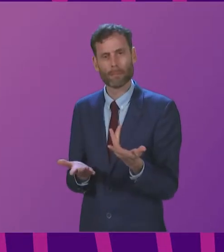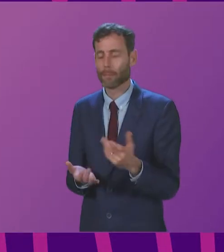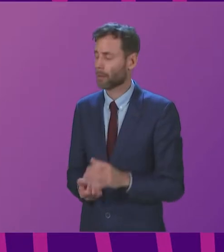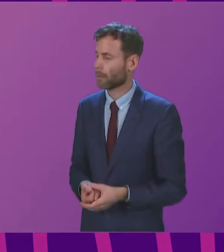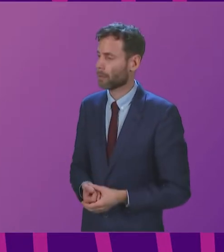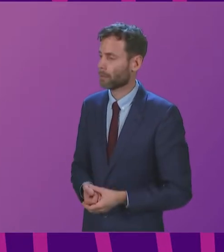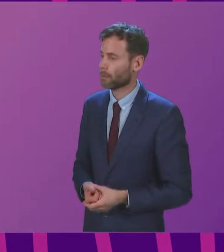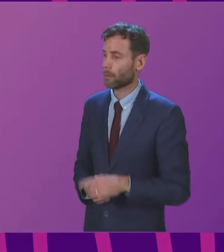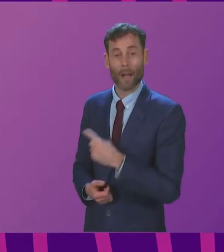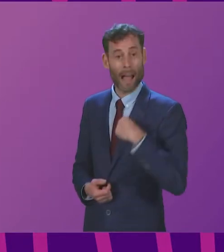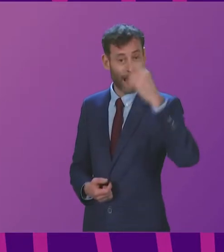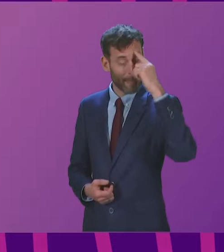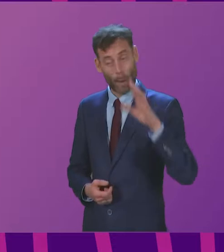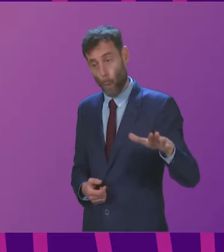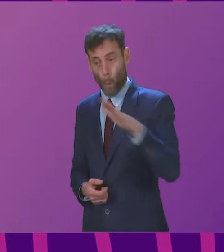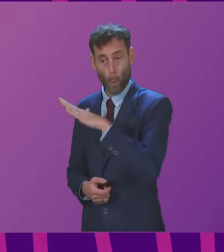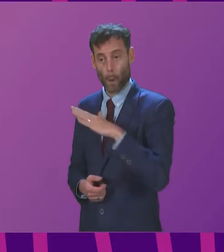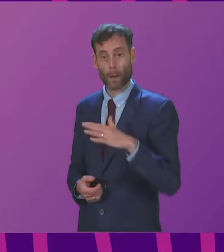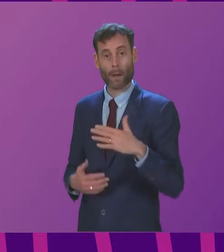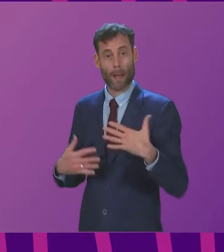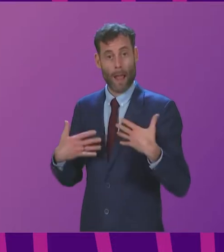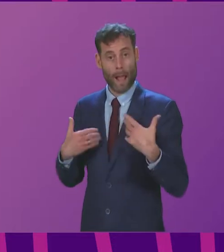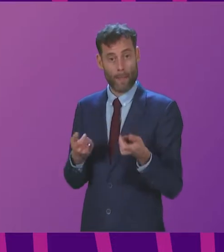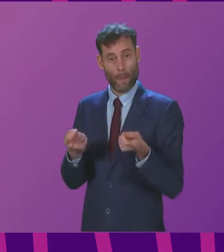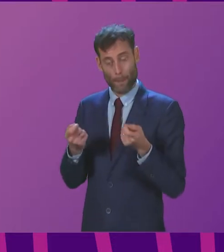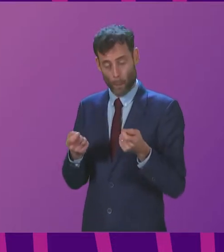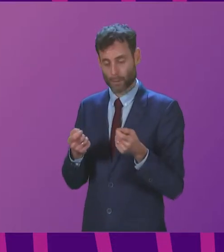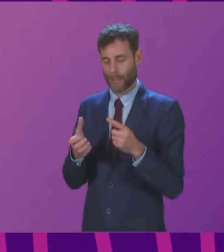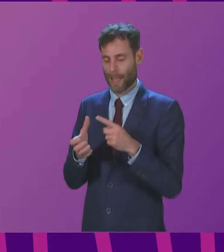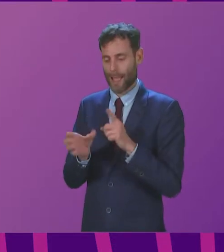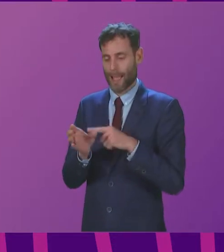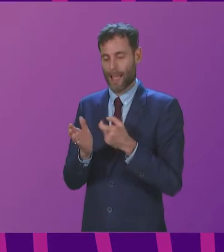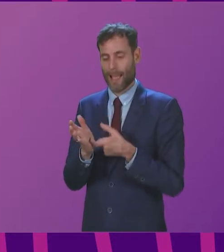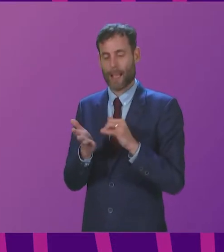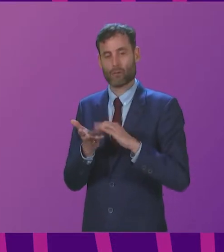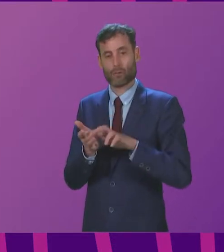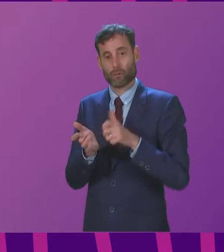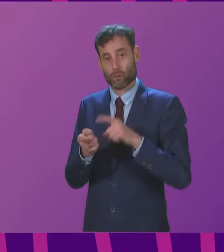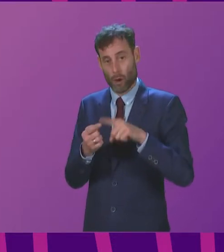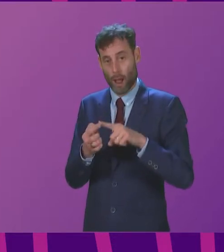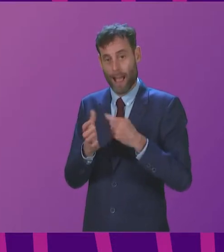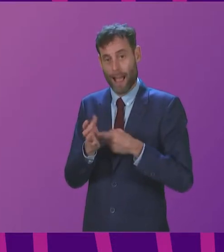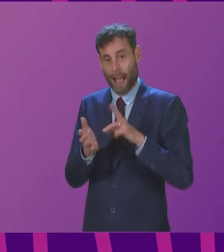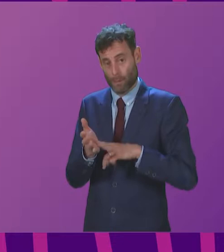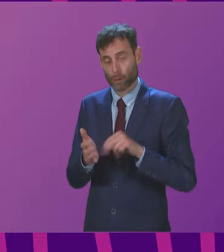All health boards, including NHS Ayrshire and Arran, should think very carefully about designing the scheme so that it is as accessible as possible. As I said,